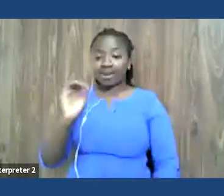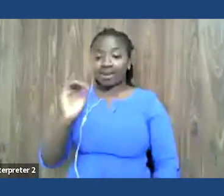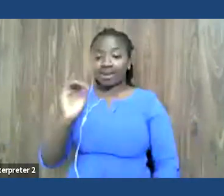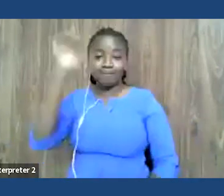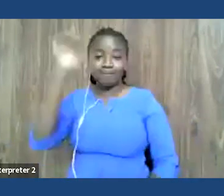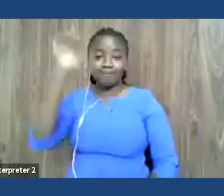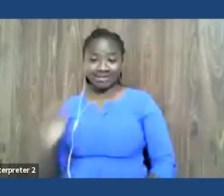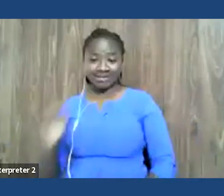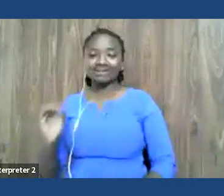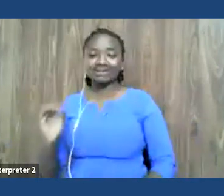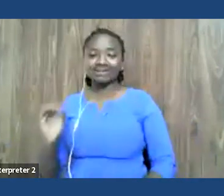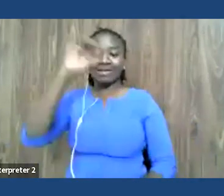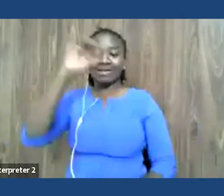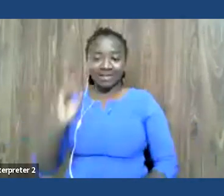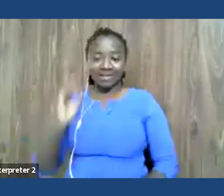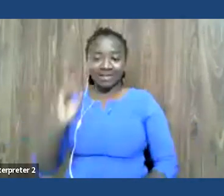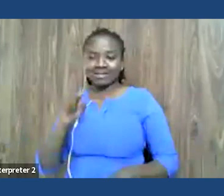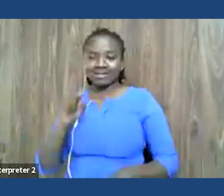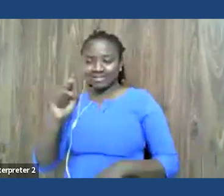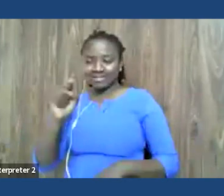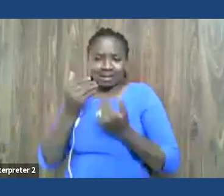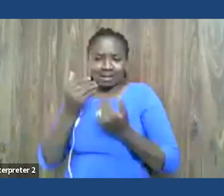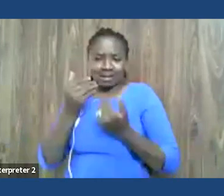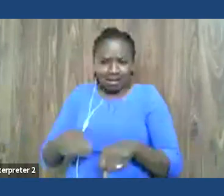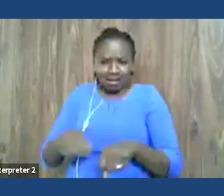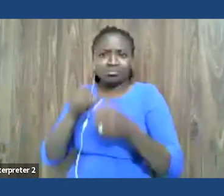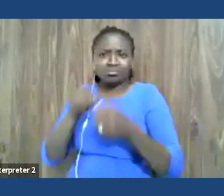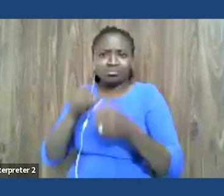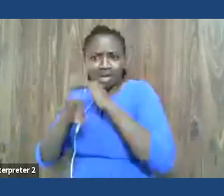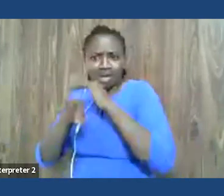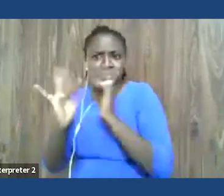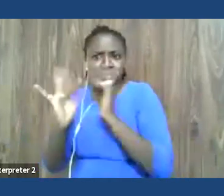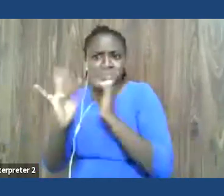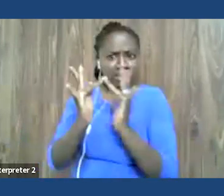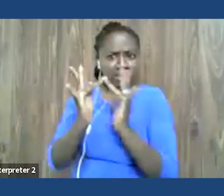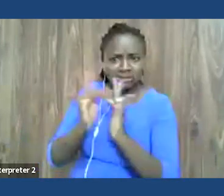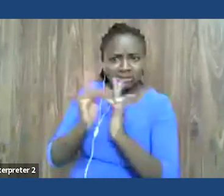98% have some device that connects them online, which is good.